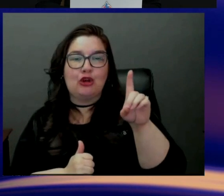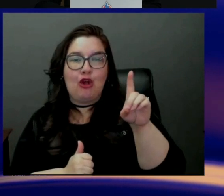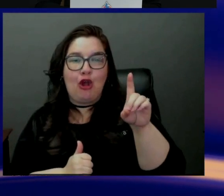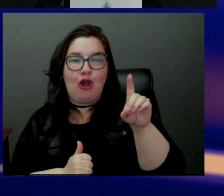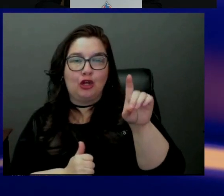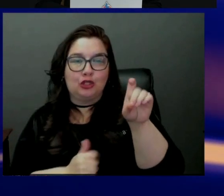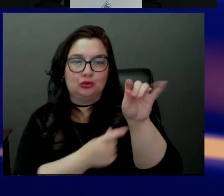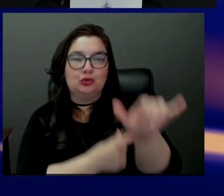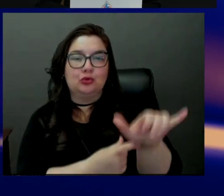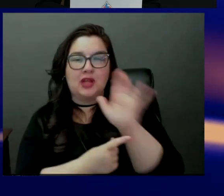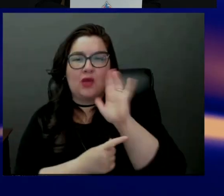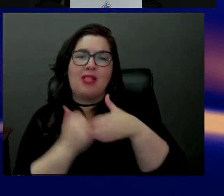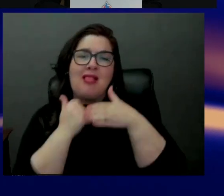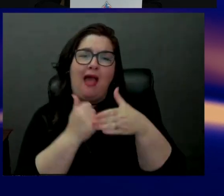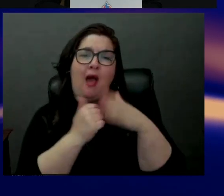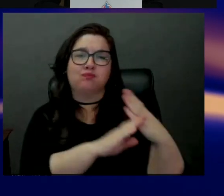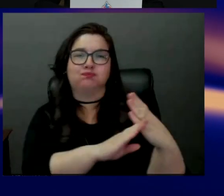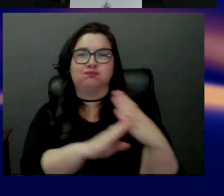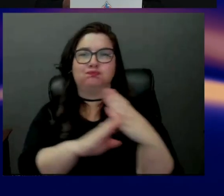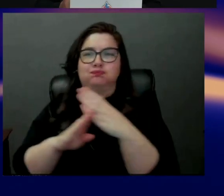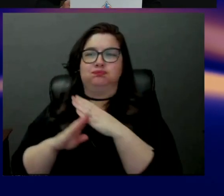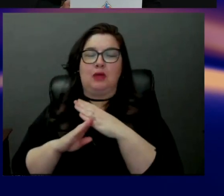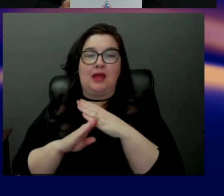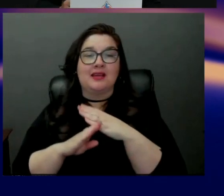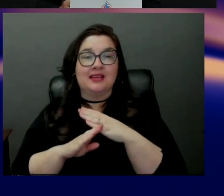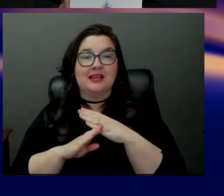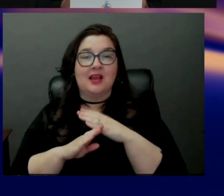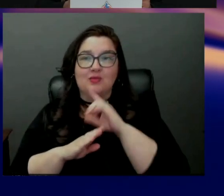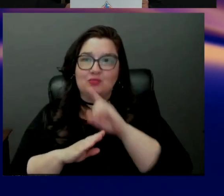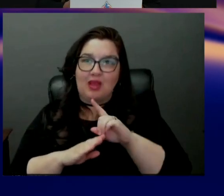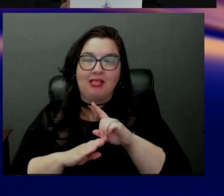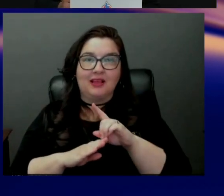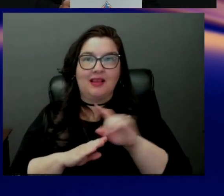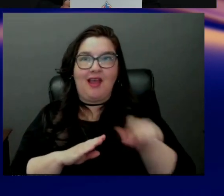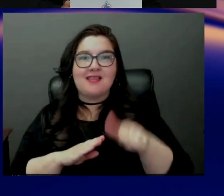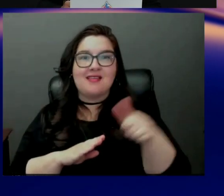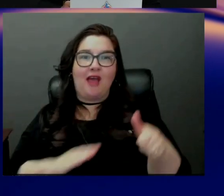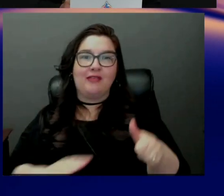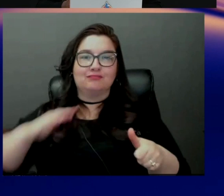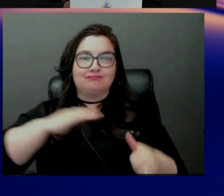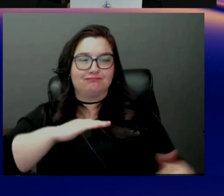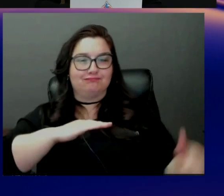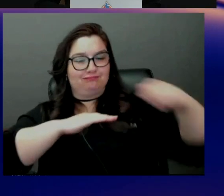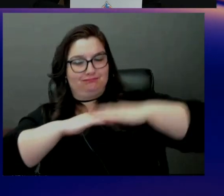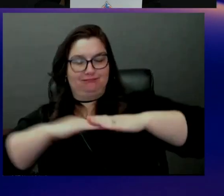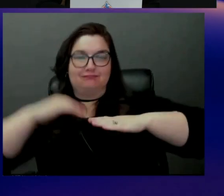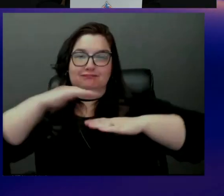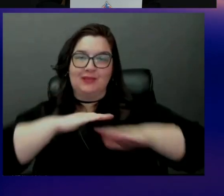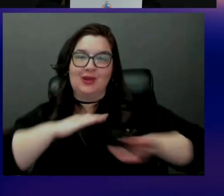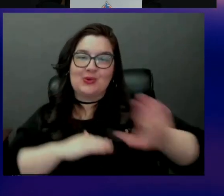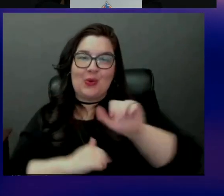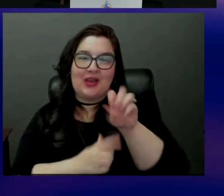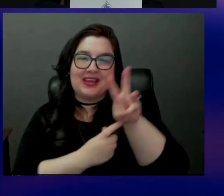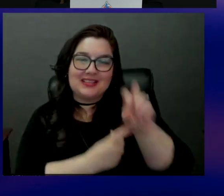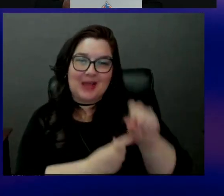So this is another layer of your defense mechanisms for your AWS account and your resources.